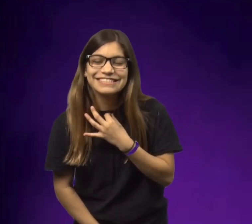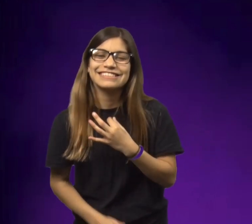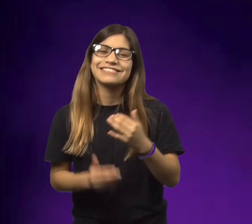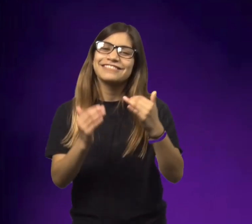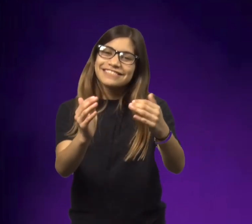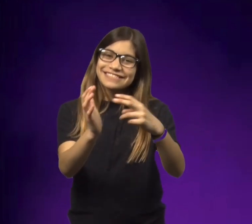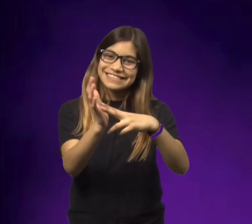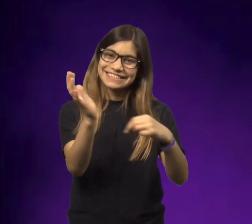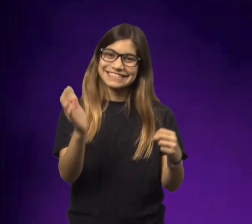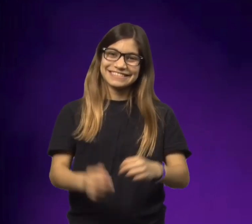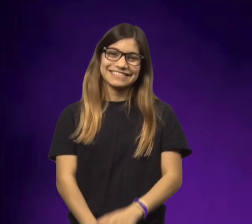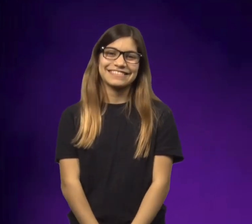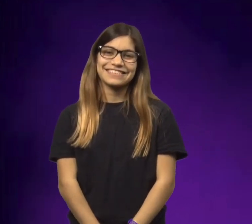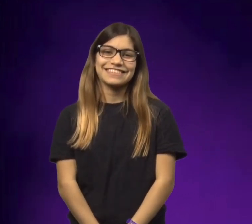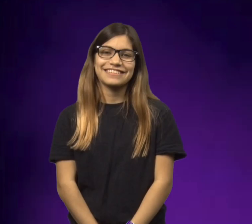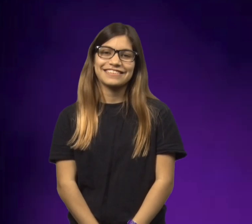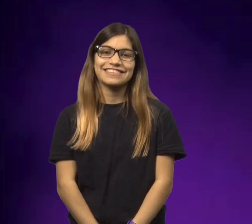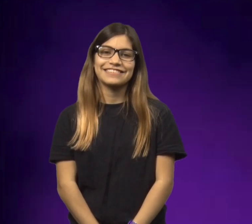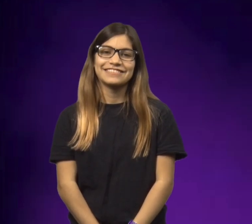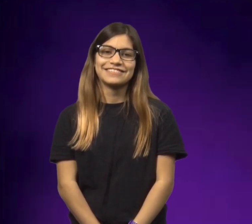If you're curious to know what happens, go ahead and read.